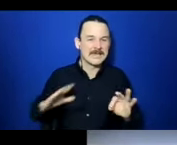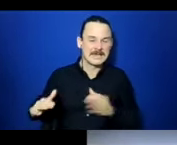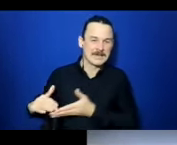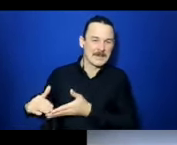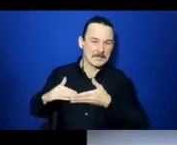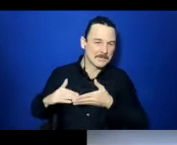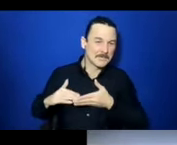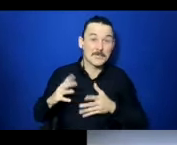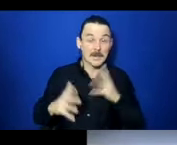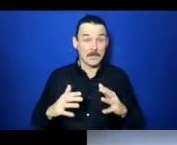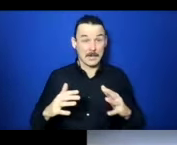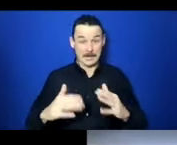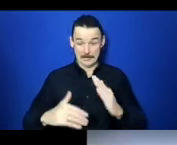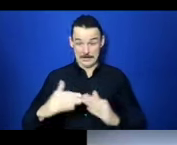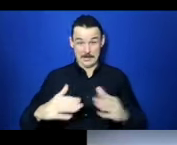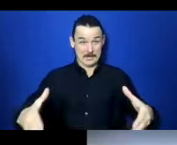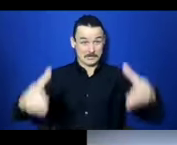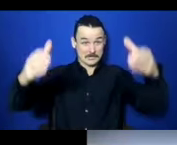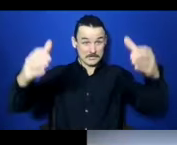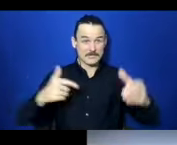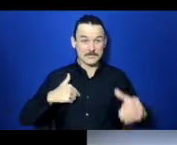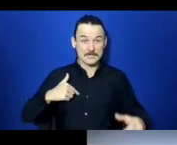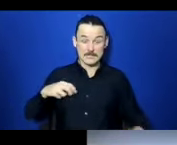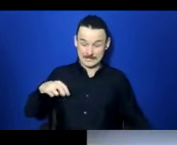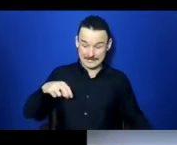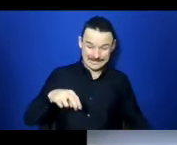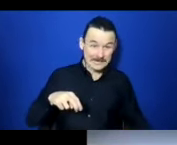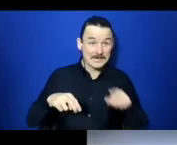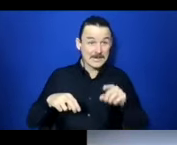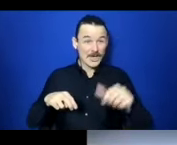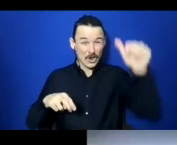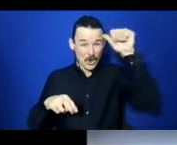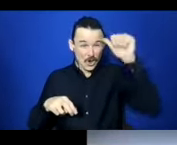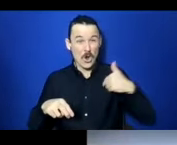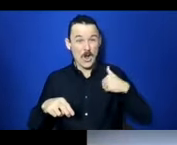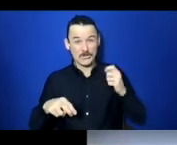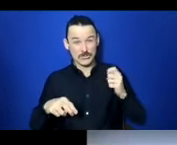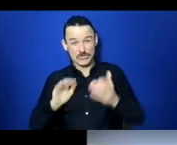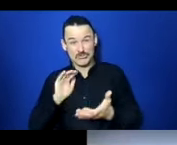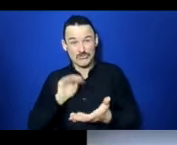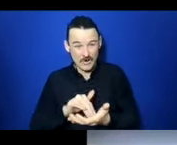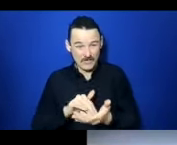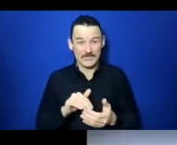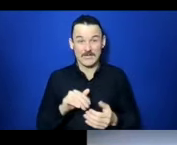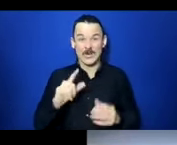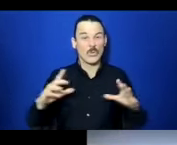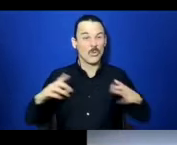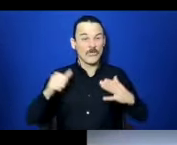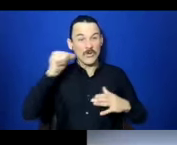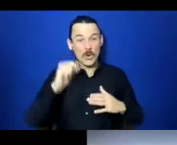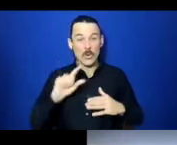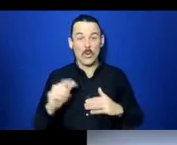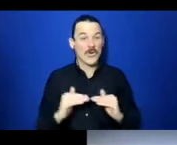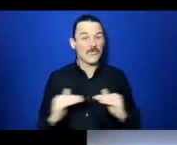let's say I work, it knows what floor I have to go to, I will go in, I will approach the elevator